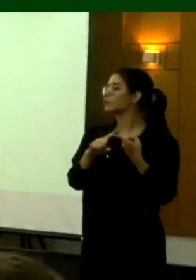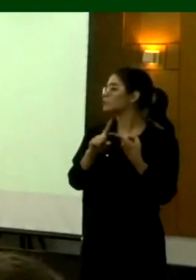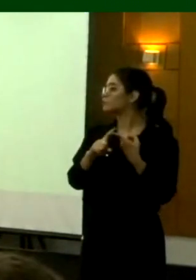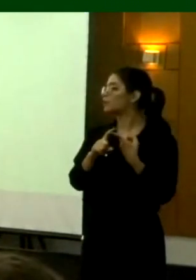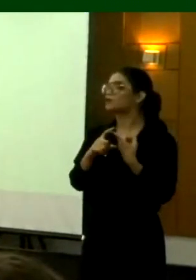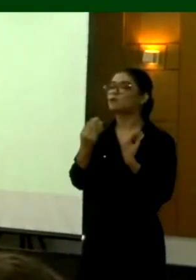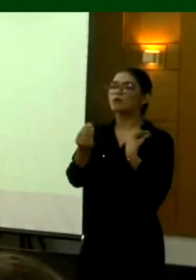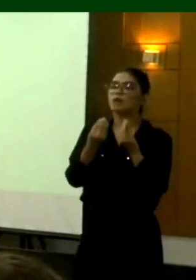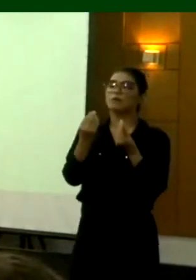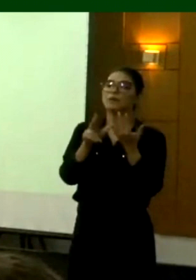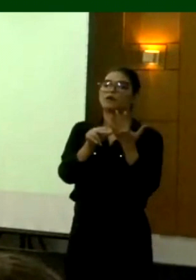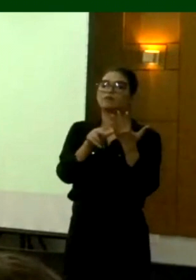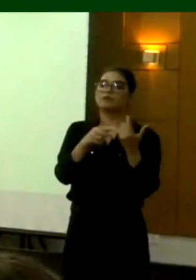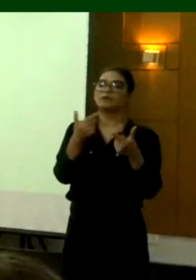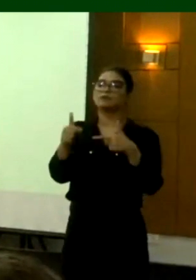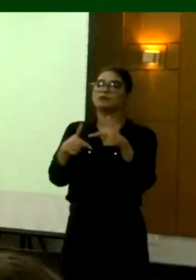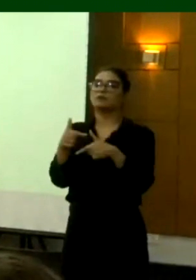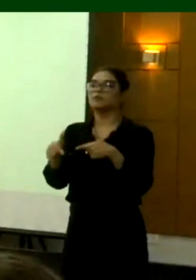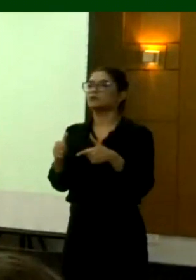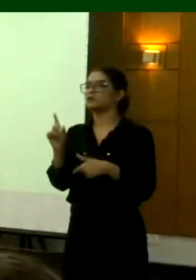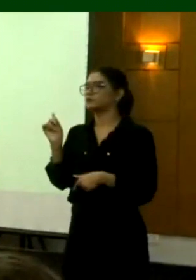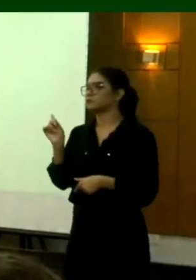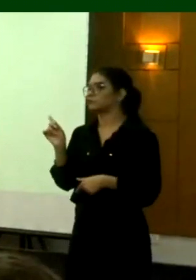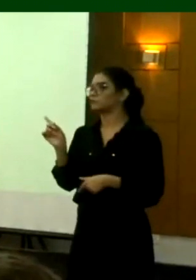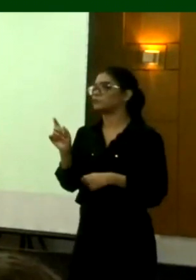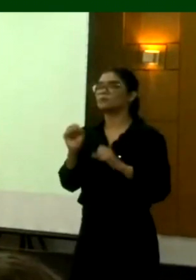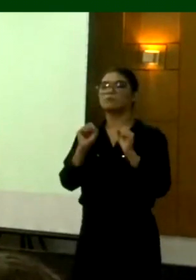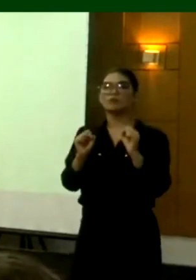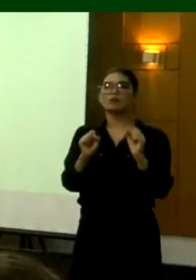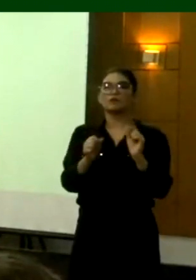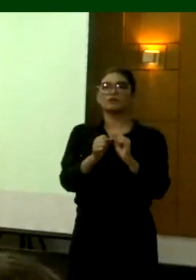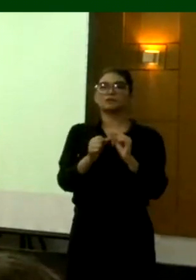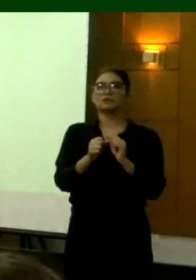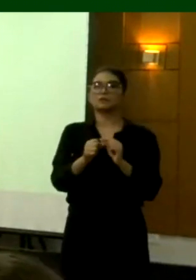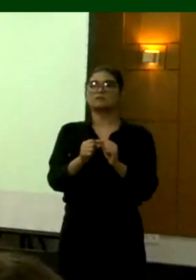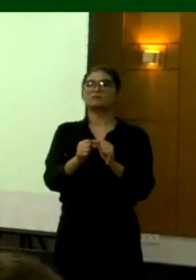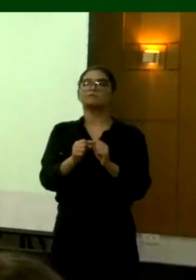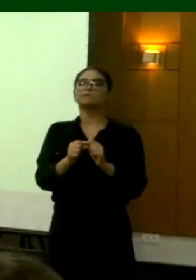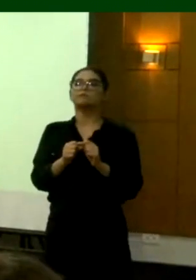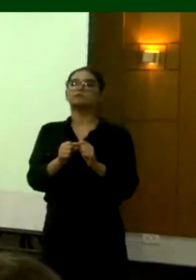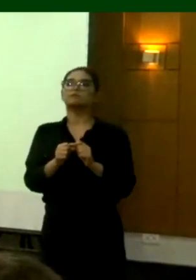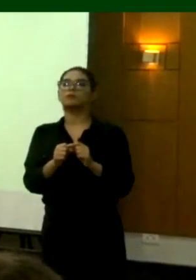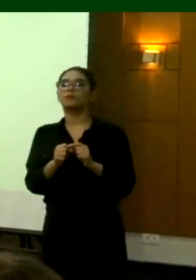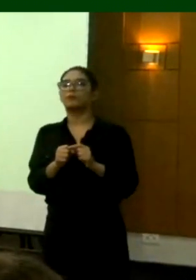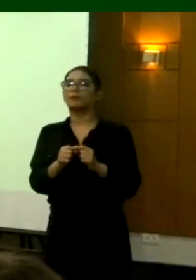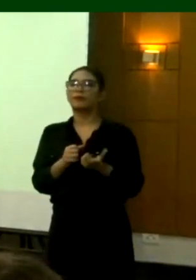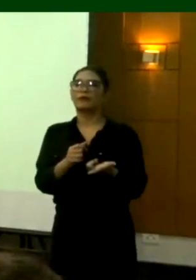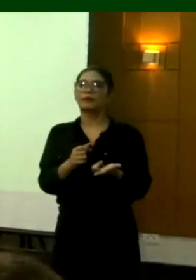, we do it, it's possible to do the modeling, it's not statistical, it's not physical modeling, we